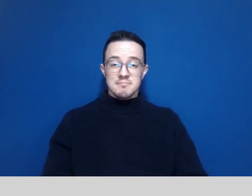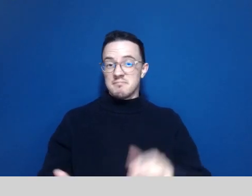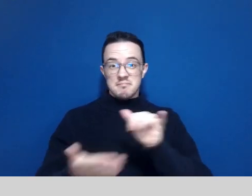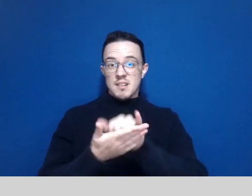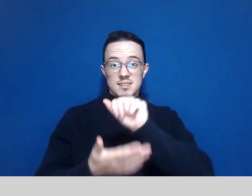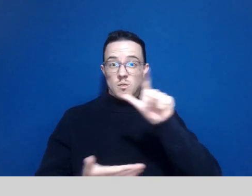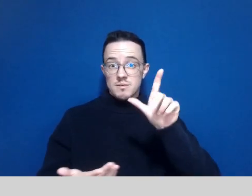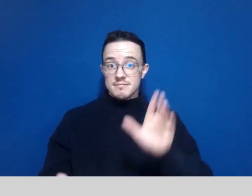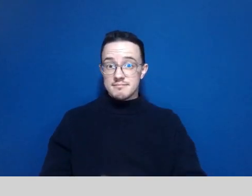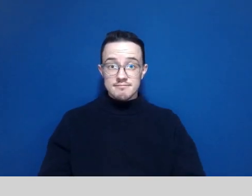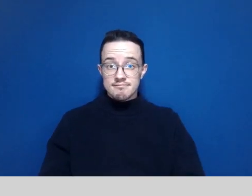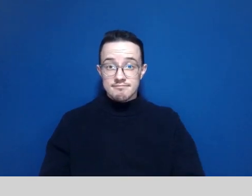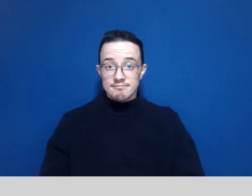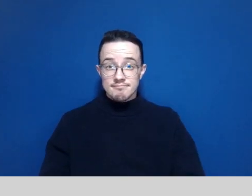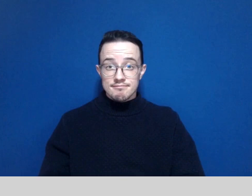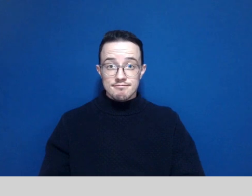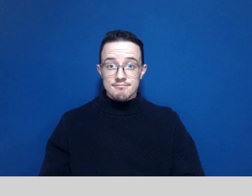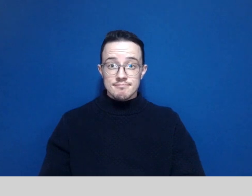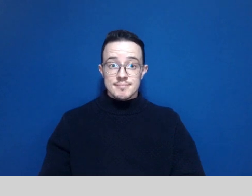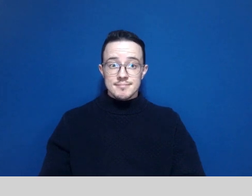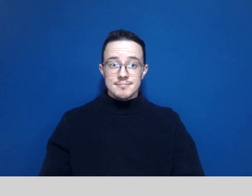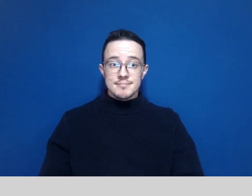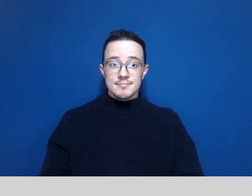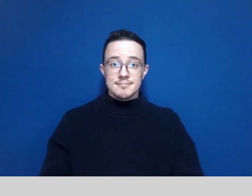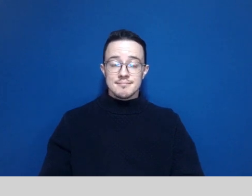So that's it.